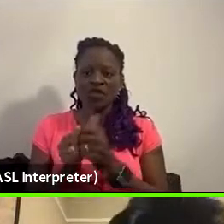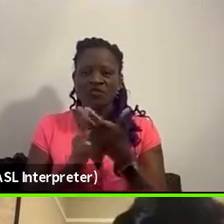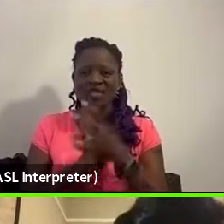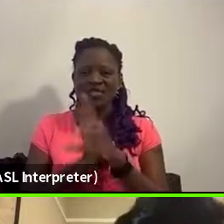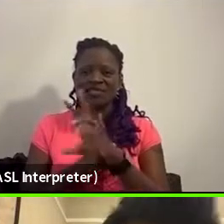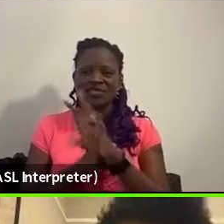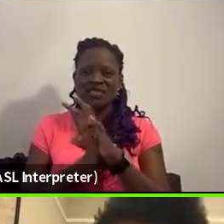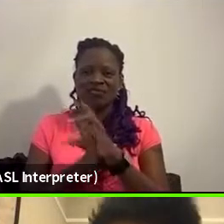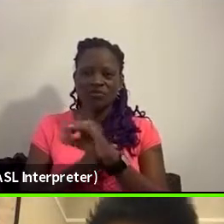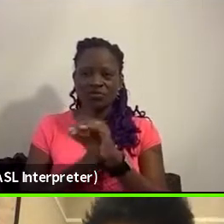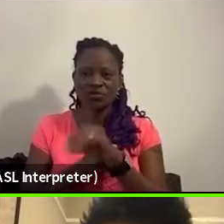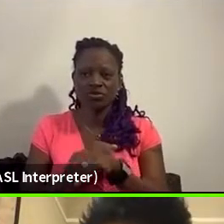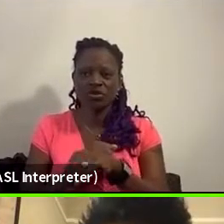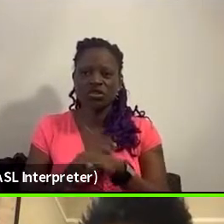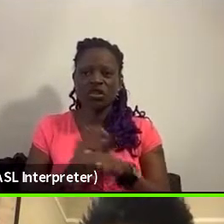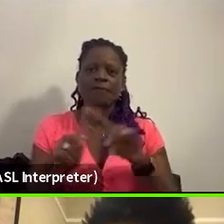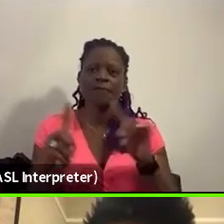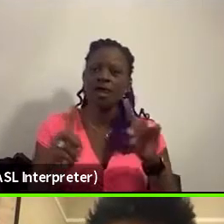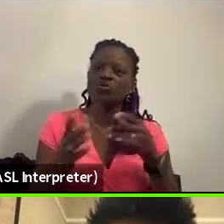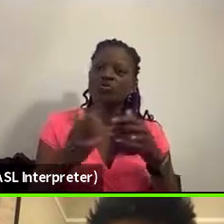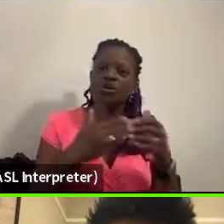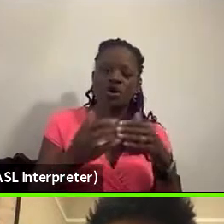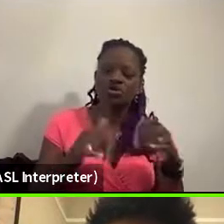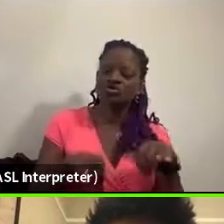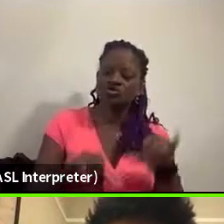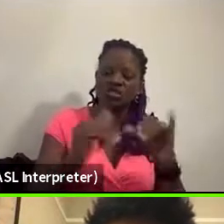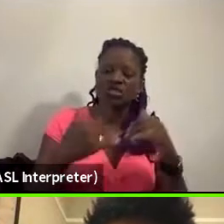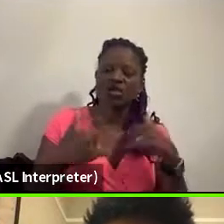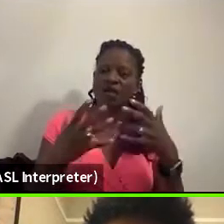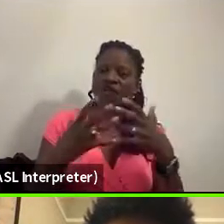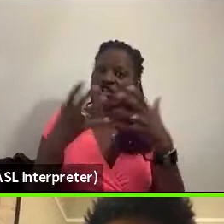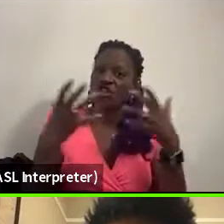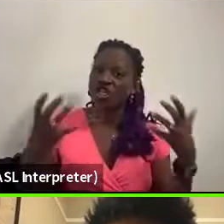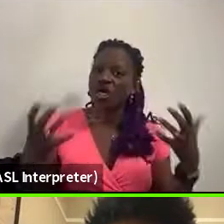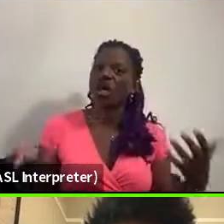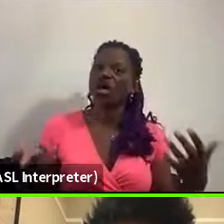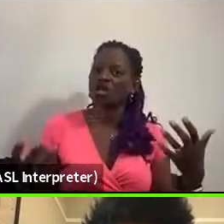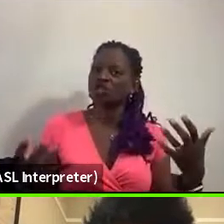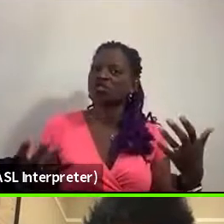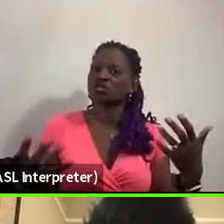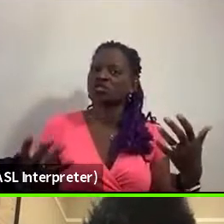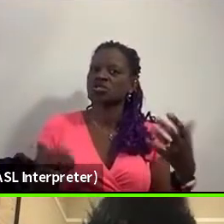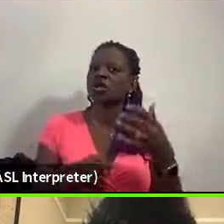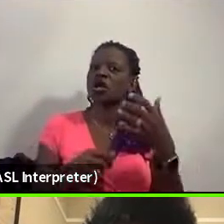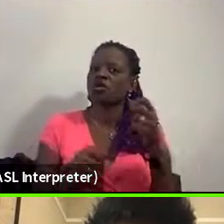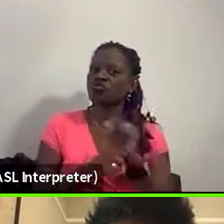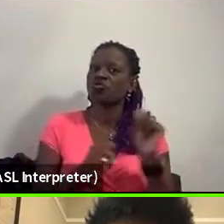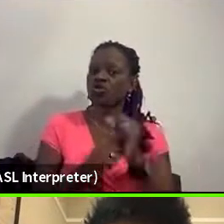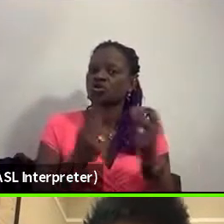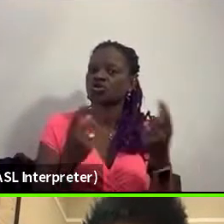But we saw a lot of work to do with hesitancy. I know you and I have talked about that quite a bit with